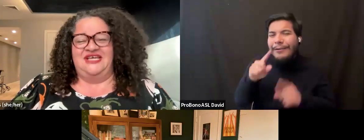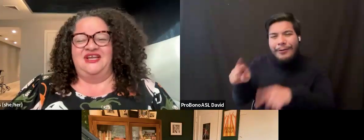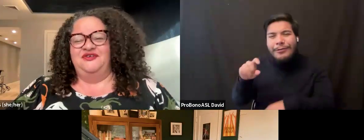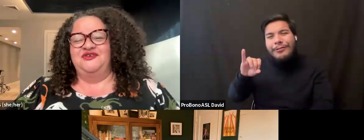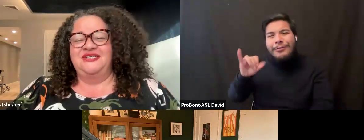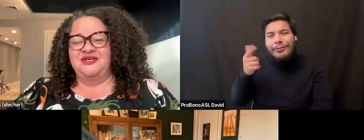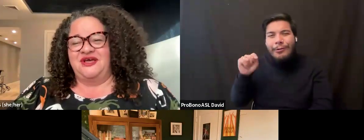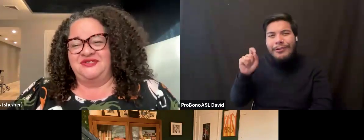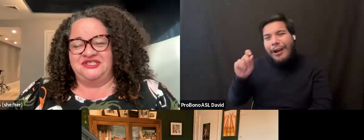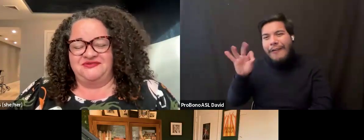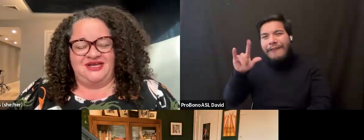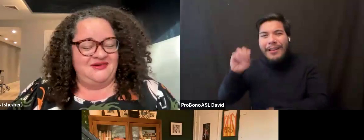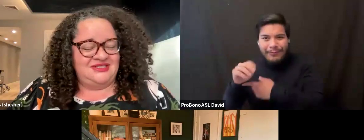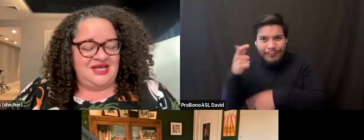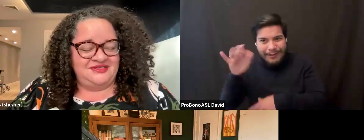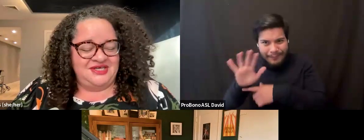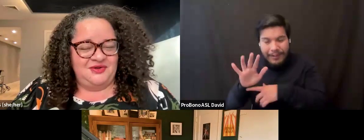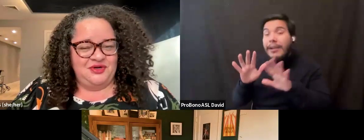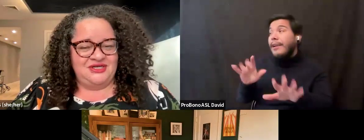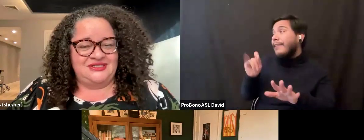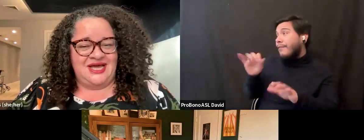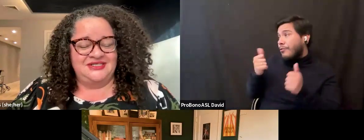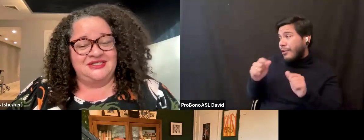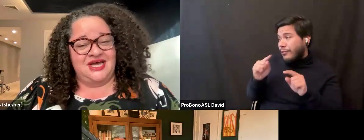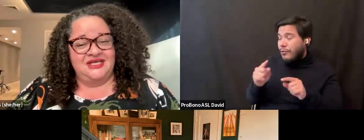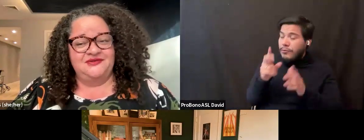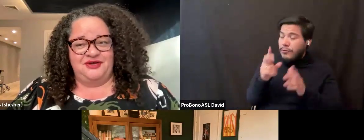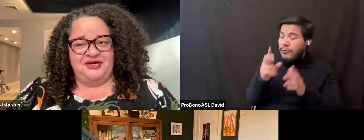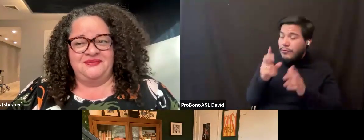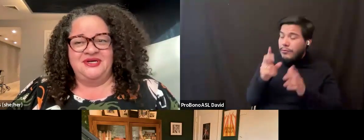Yes. And if you're trying to go to that petition right now, it's NAAFA dot org slash size freedom.